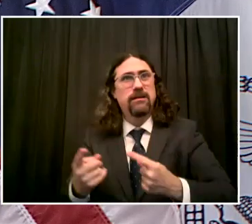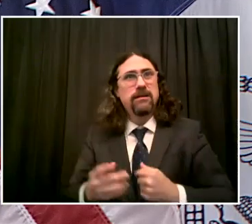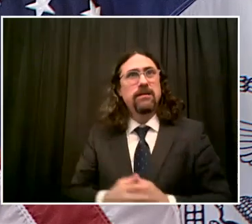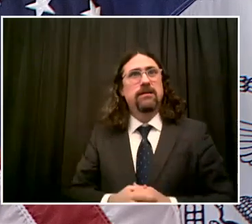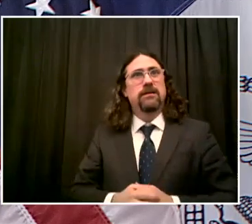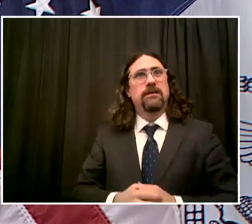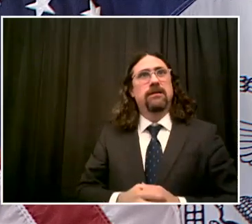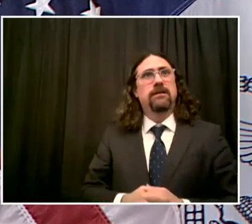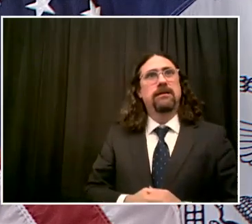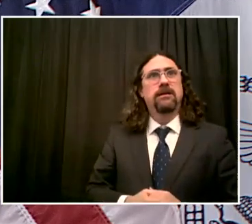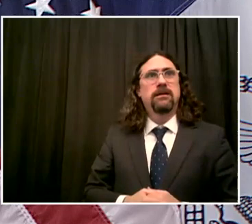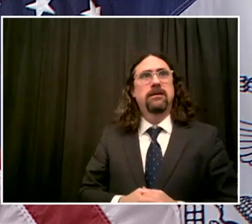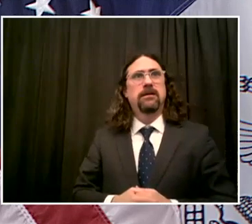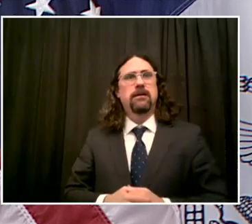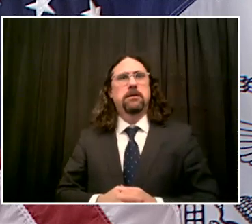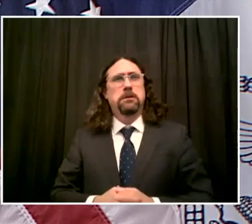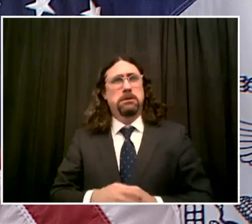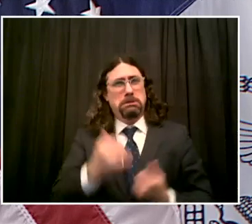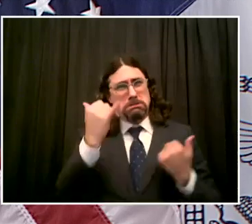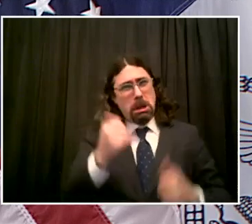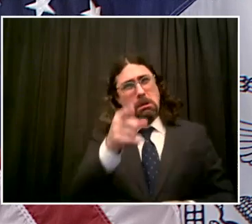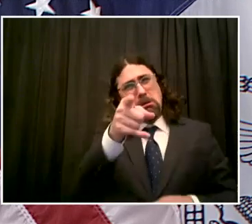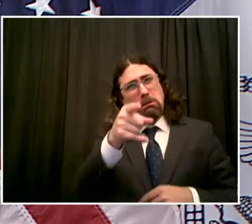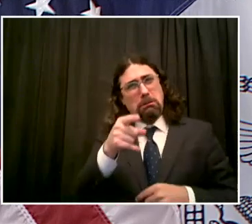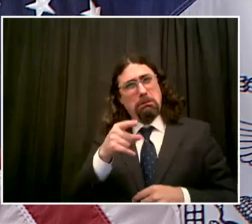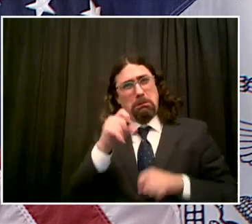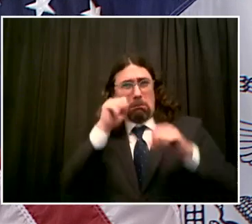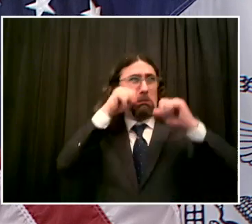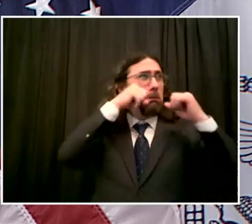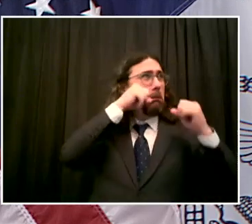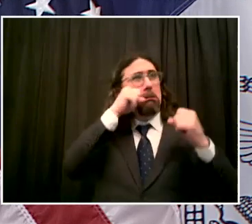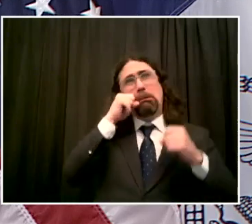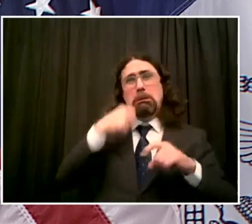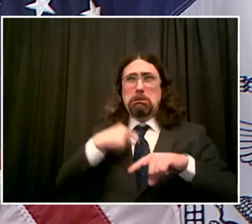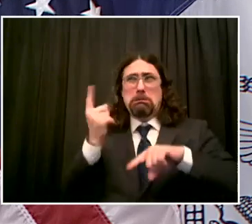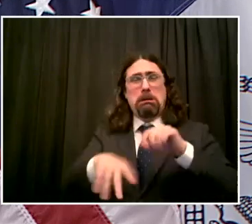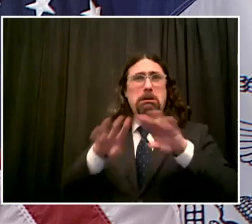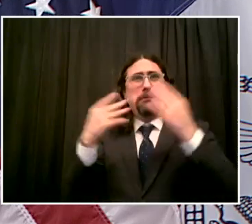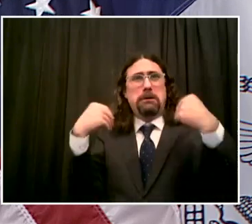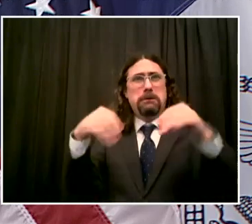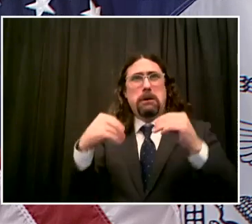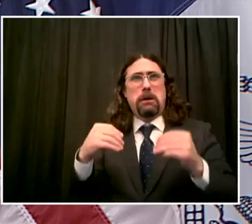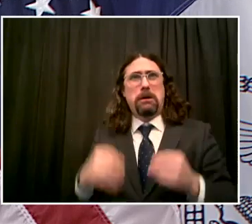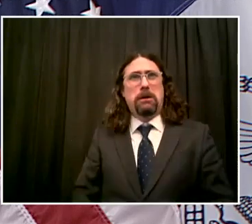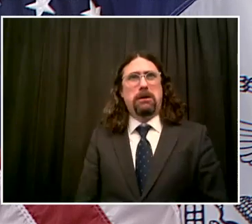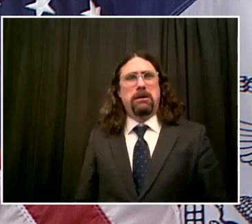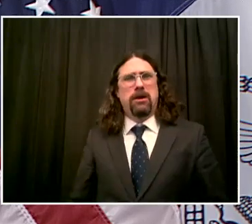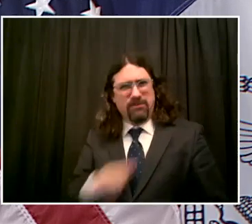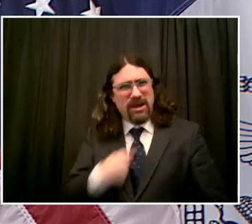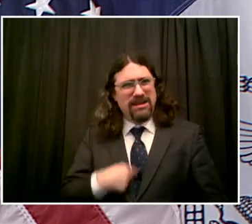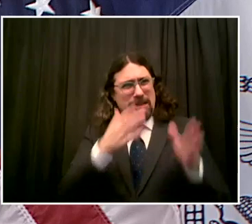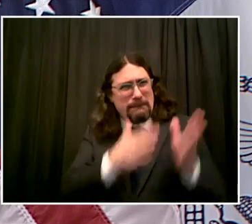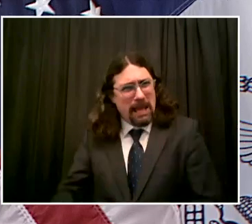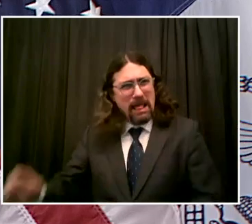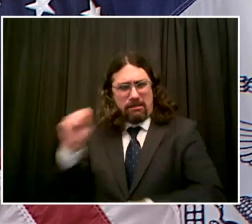DONE STORES NDA I APPRECIATE HOW PAINFUL IT'S BEEN TOO